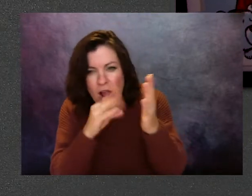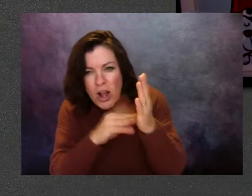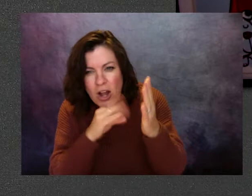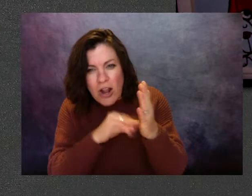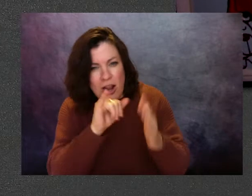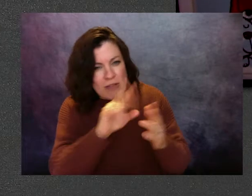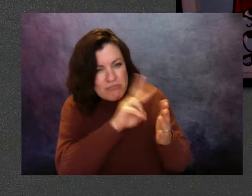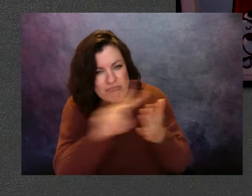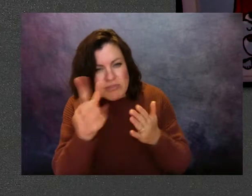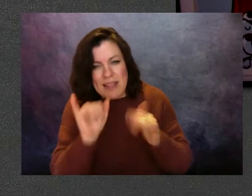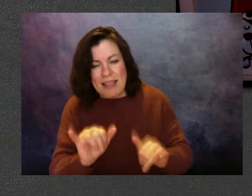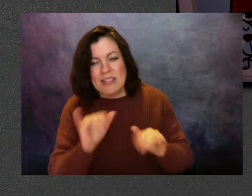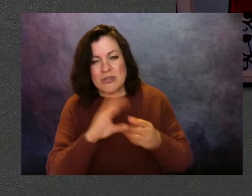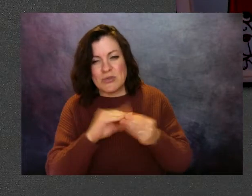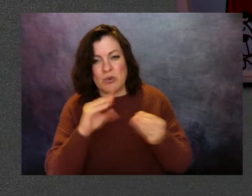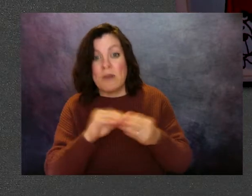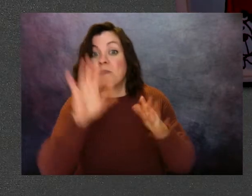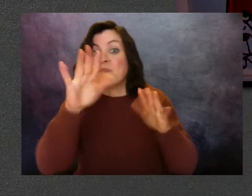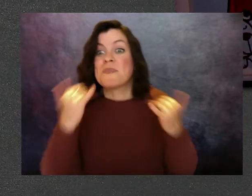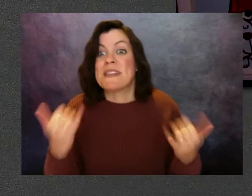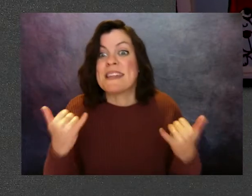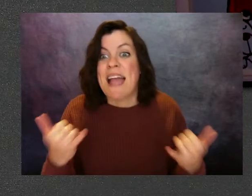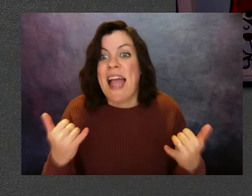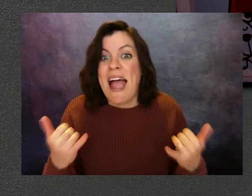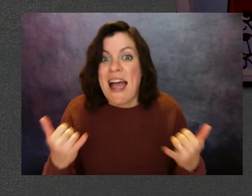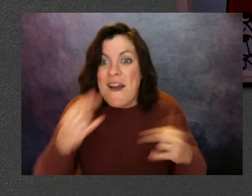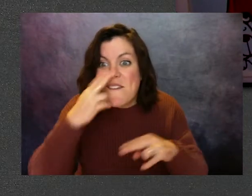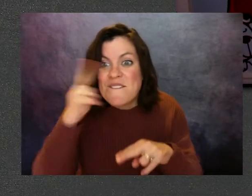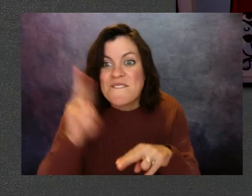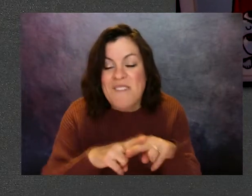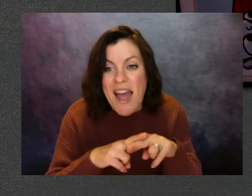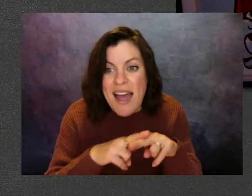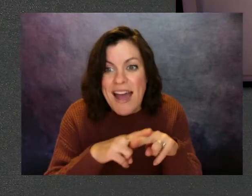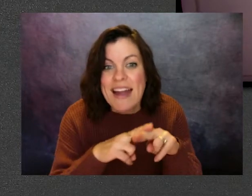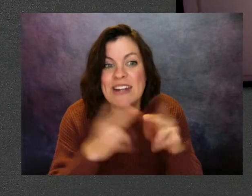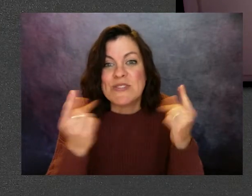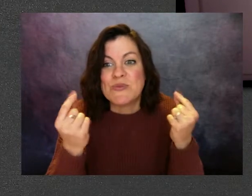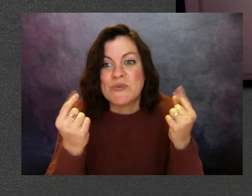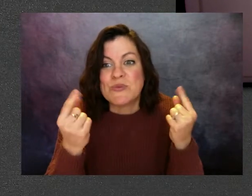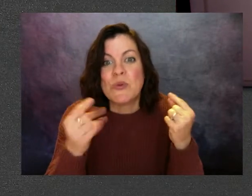I have a fire fighter craft I'm going to go get that set up.